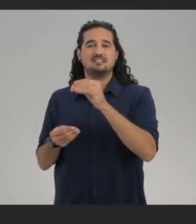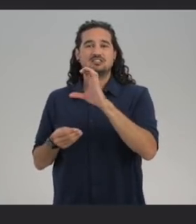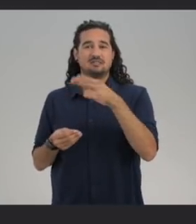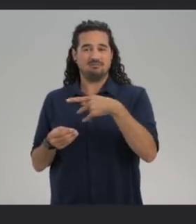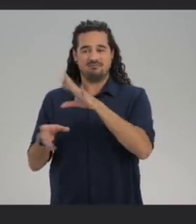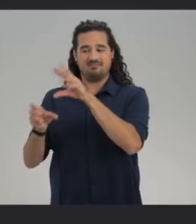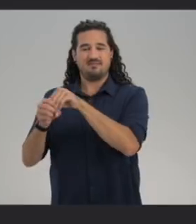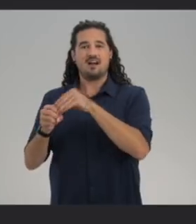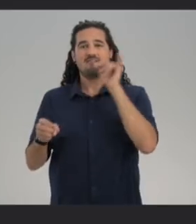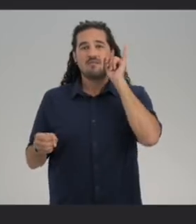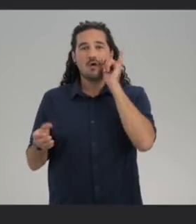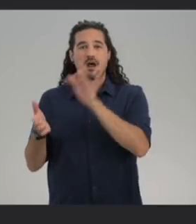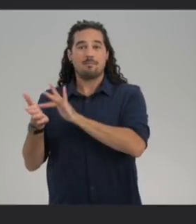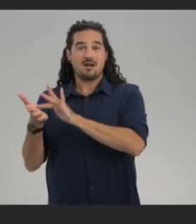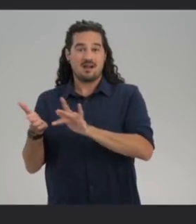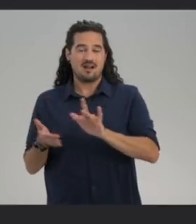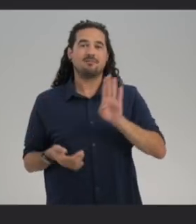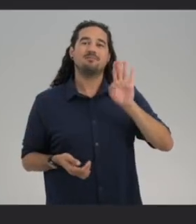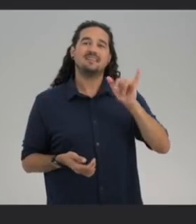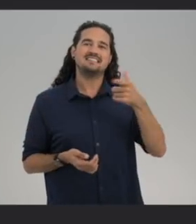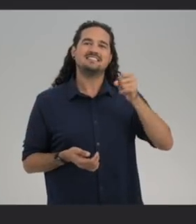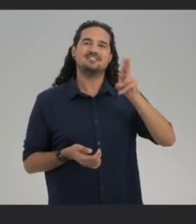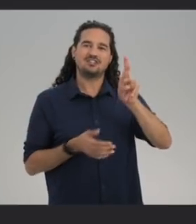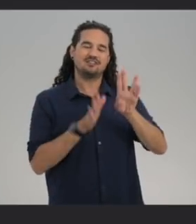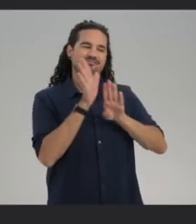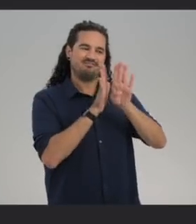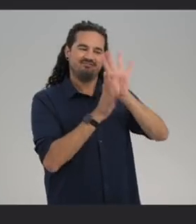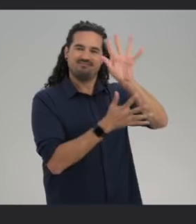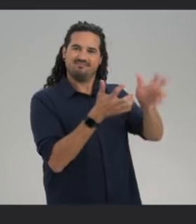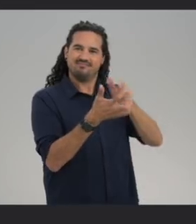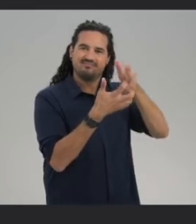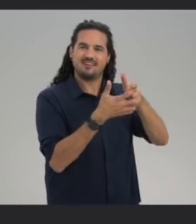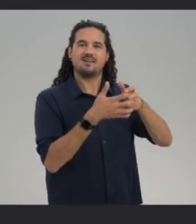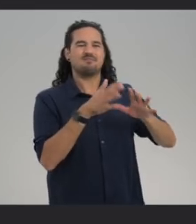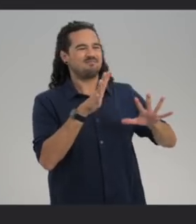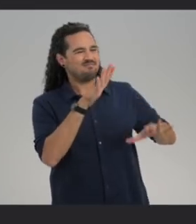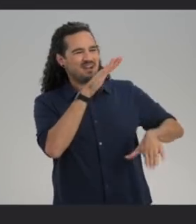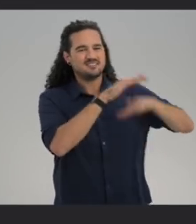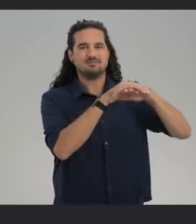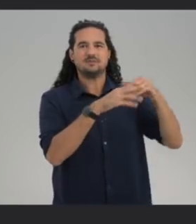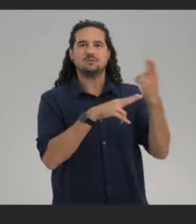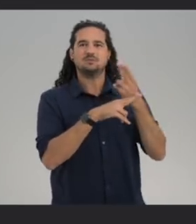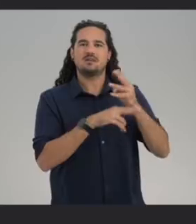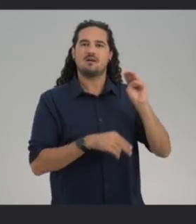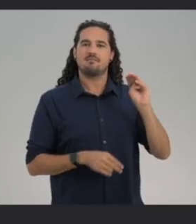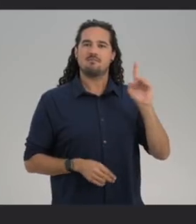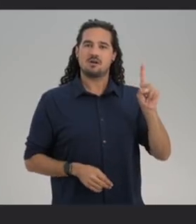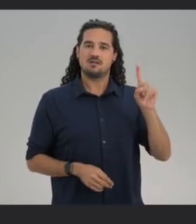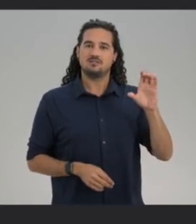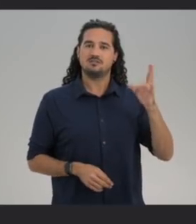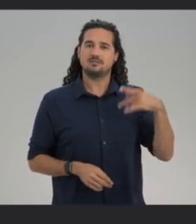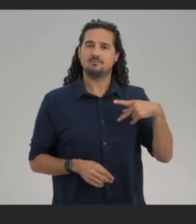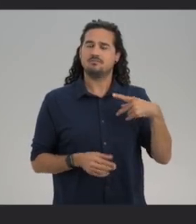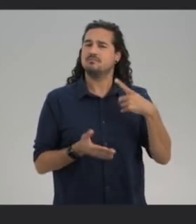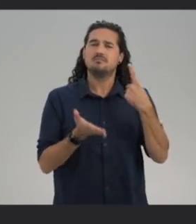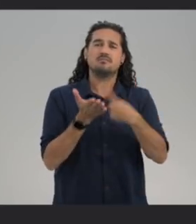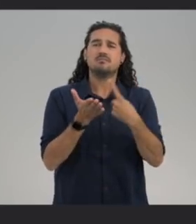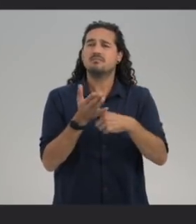macOS Big Sur has been built to maximize M1. To hear how it unlocks entirely new experiences and capabilities,